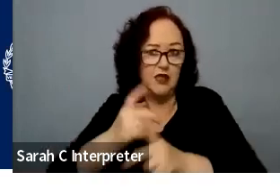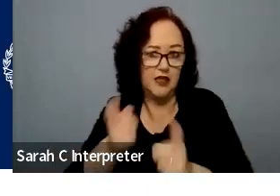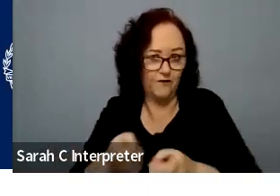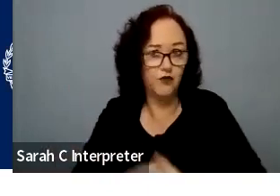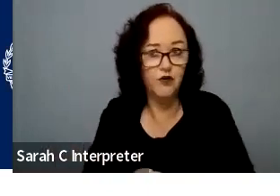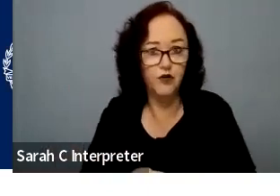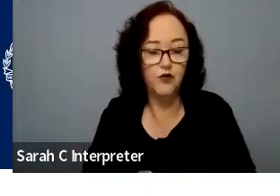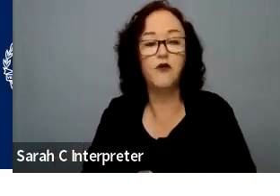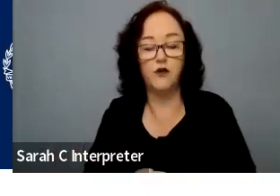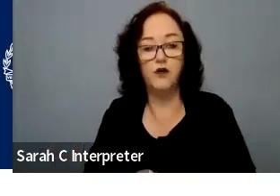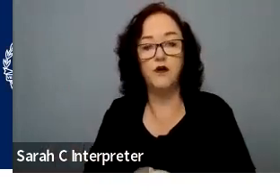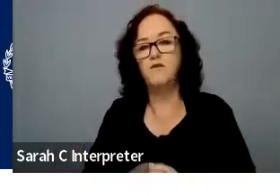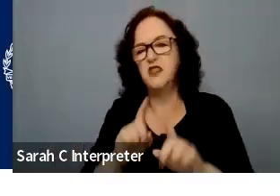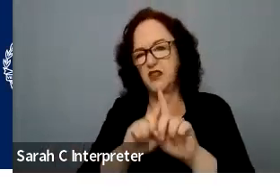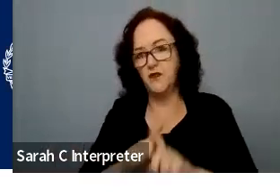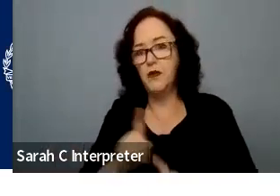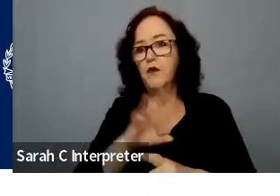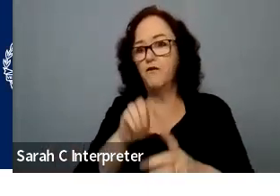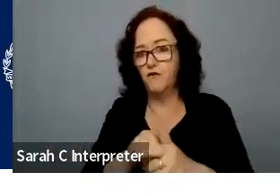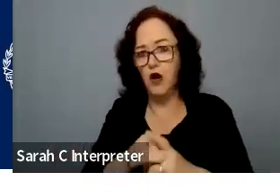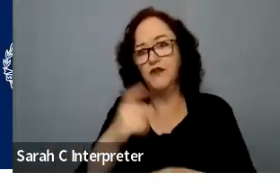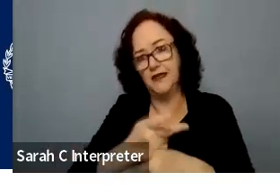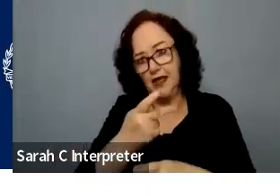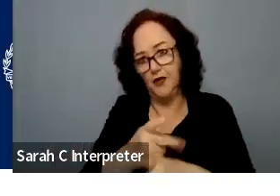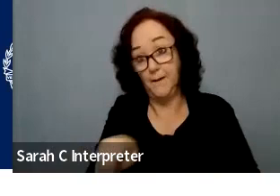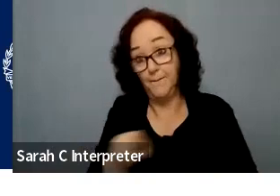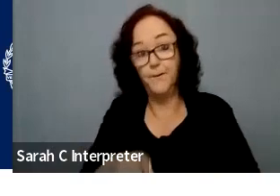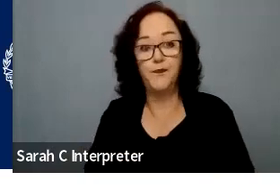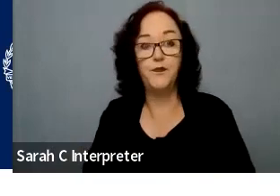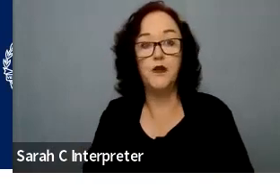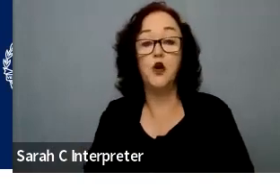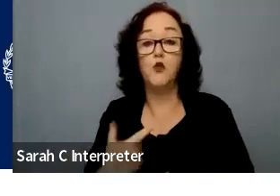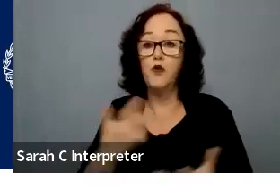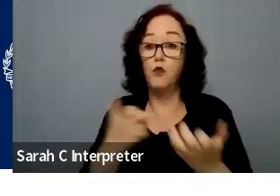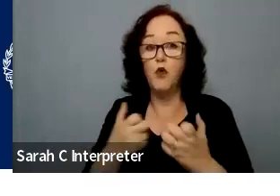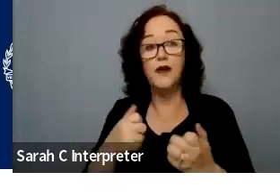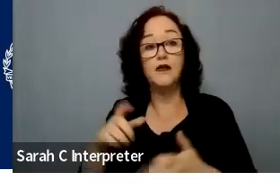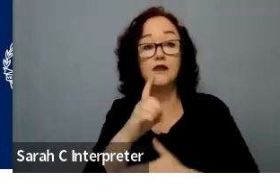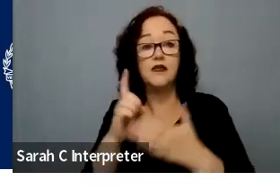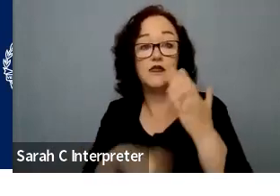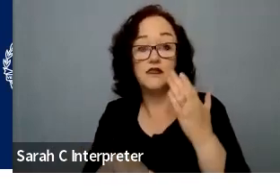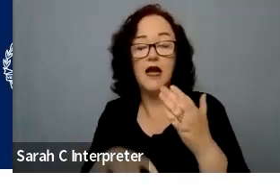in their care, we wanted to design strategies to promote positive attitudes about individuals with